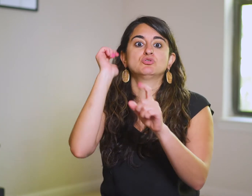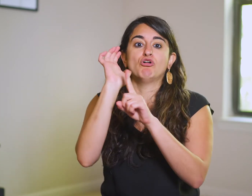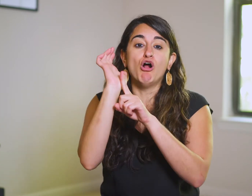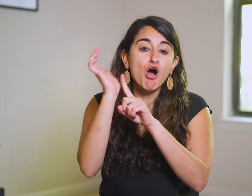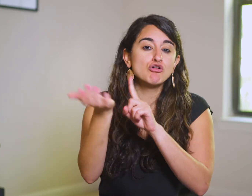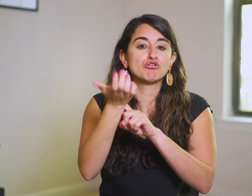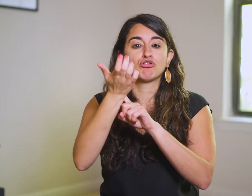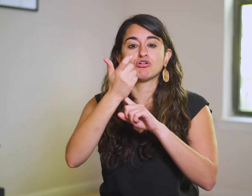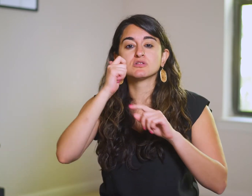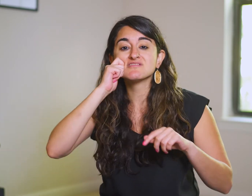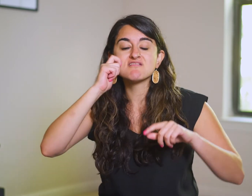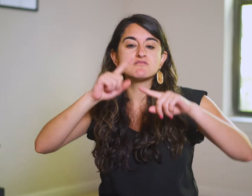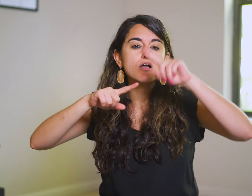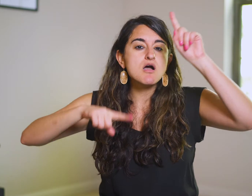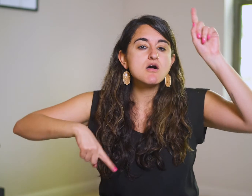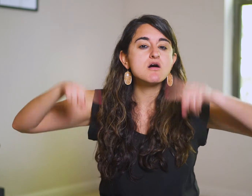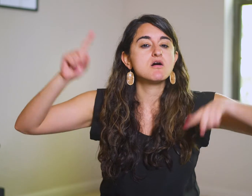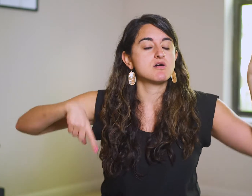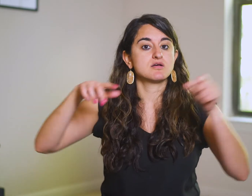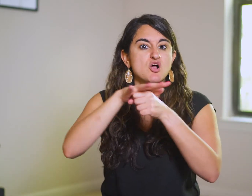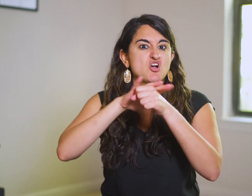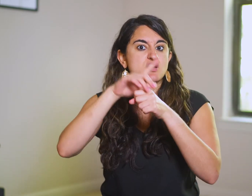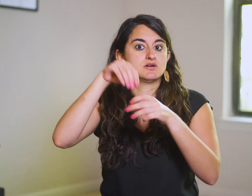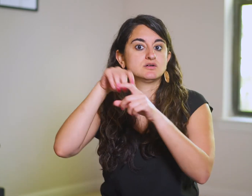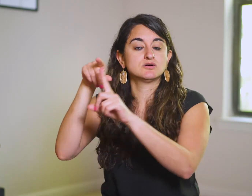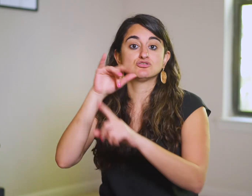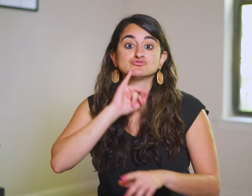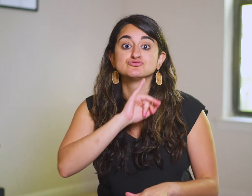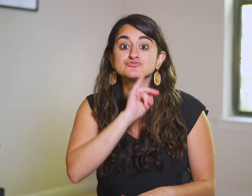culturally and ethnically diverse areas of Israel.